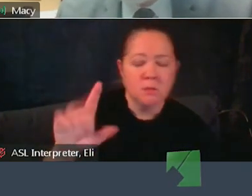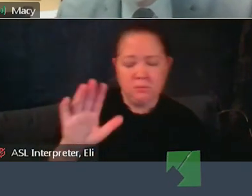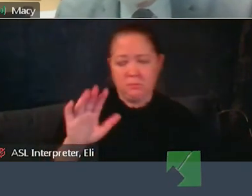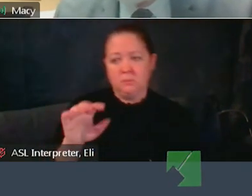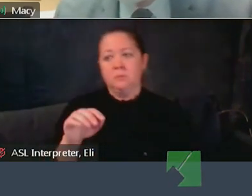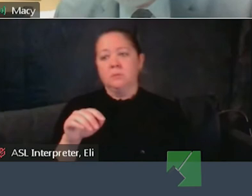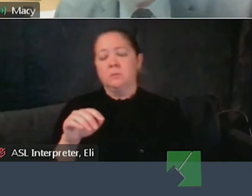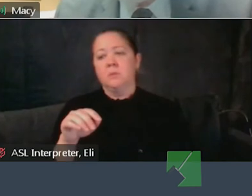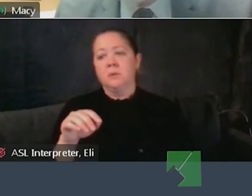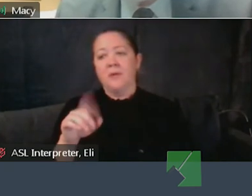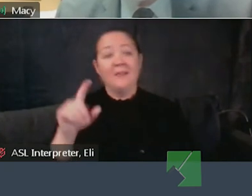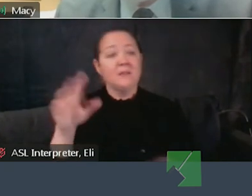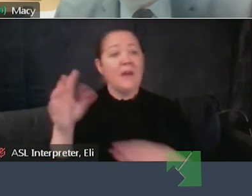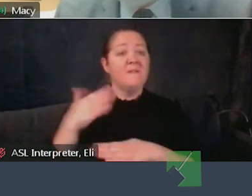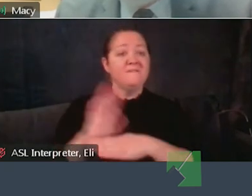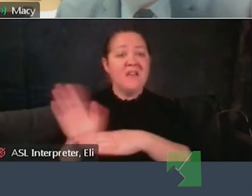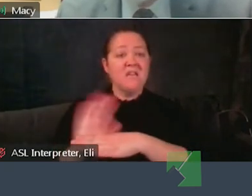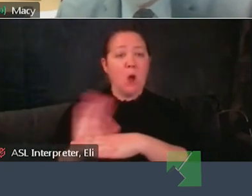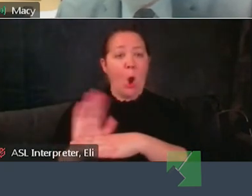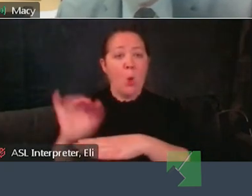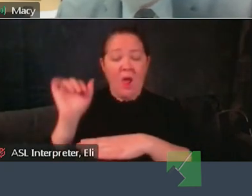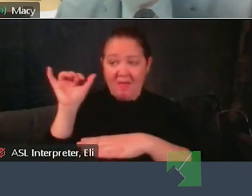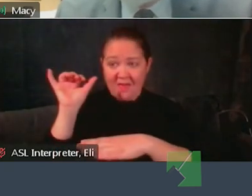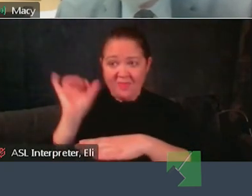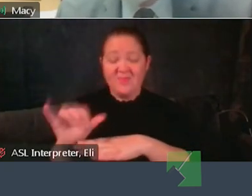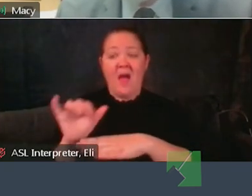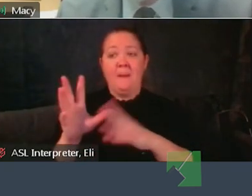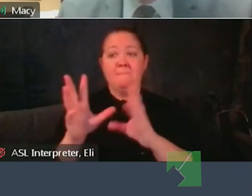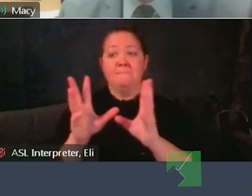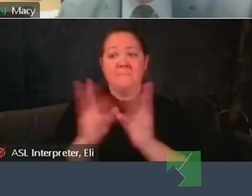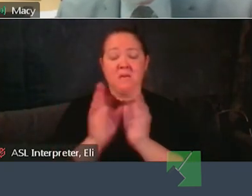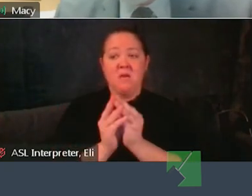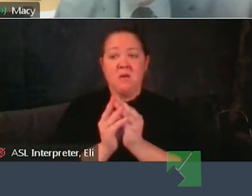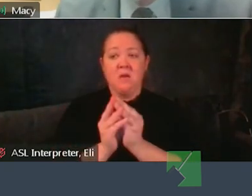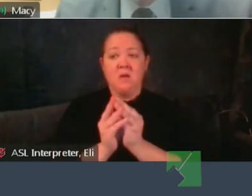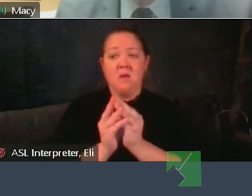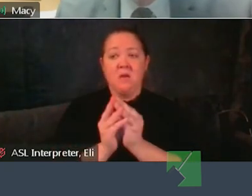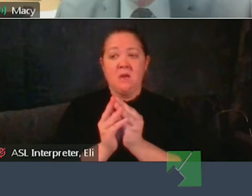I would urge every member of this planning board to watch that video. It was a sham.